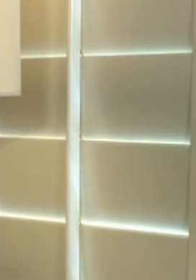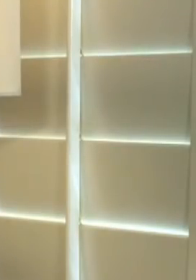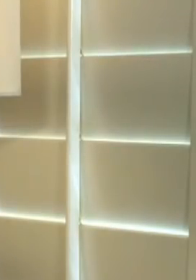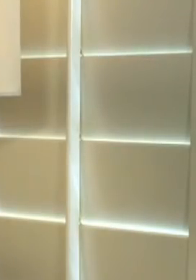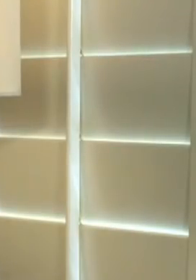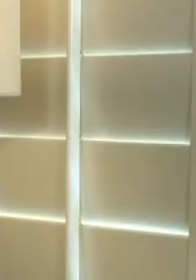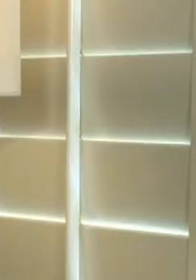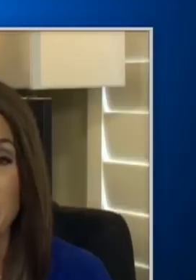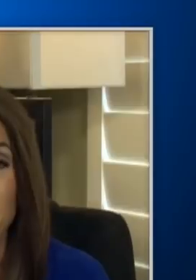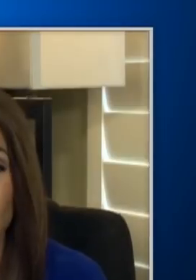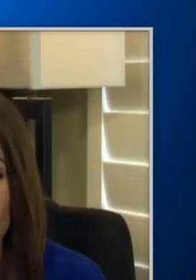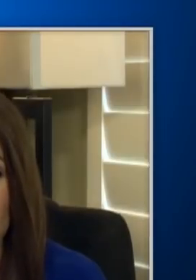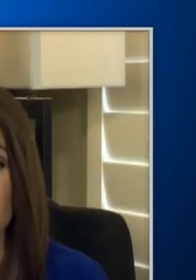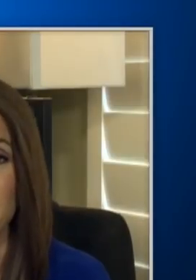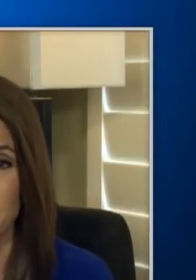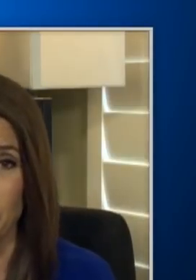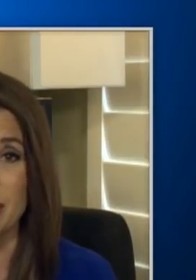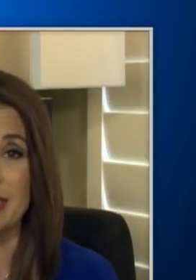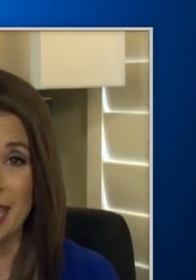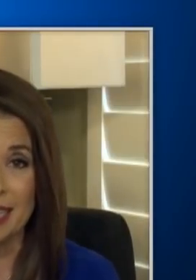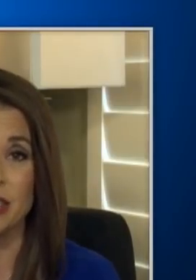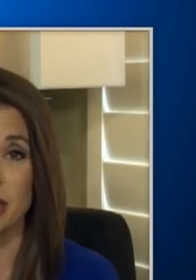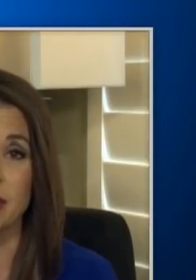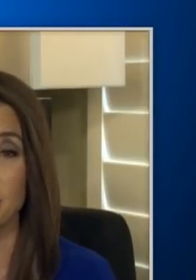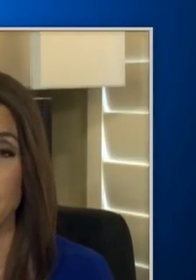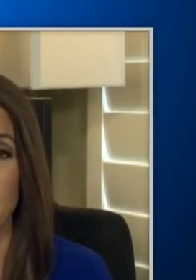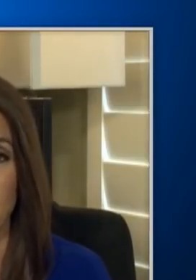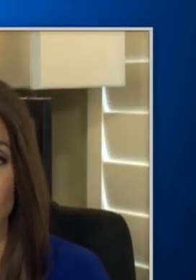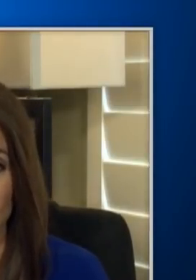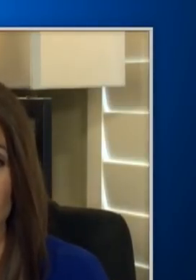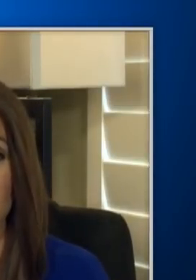THERE HAVE BEEN 6, 331 DEATHS SO FAR IN THE STATE OF